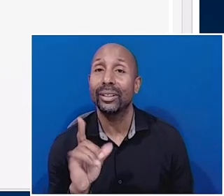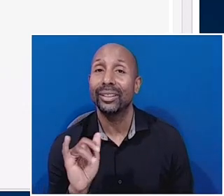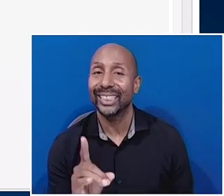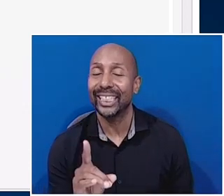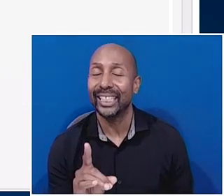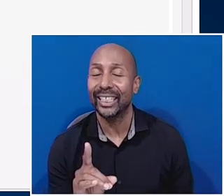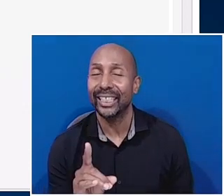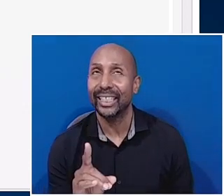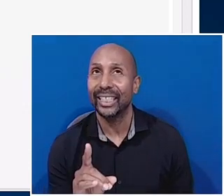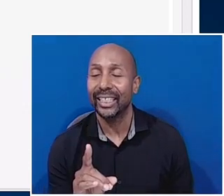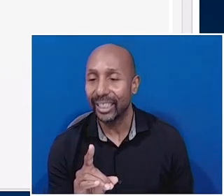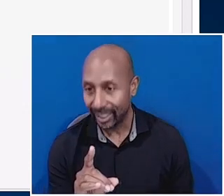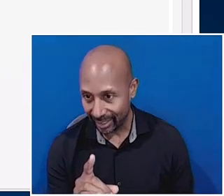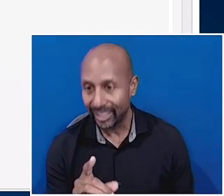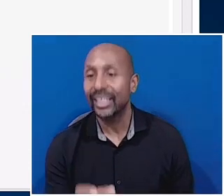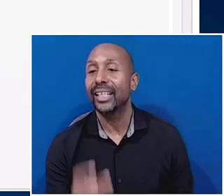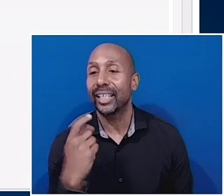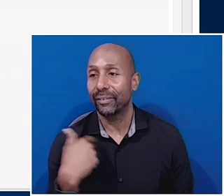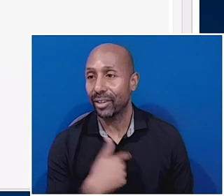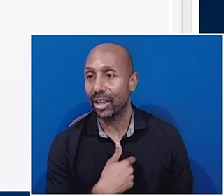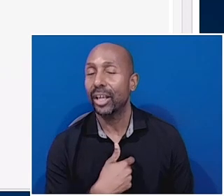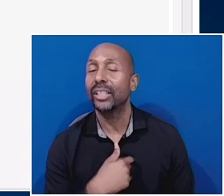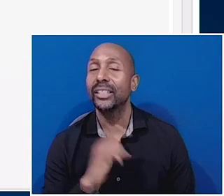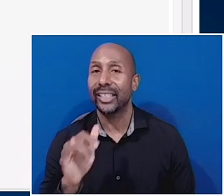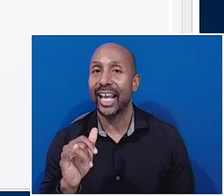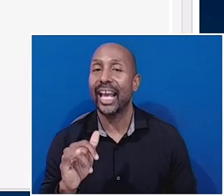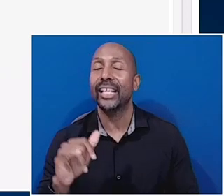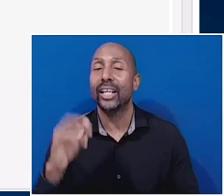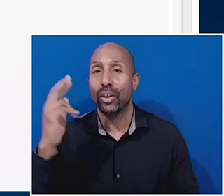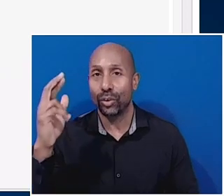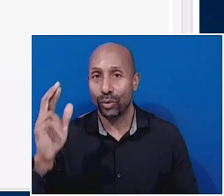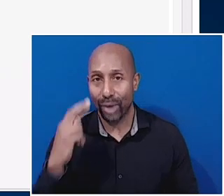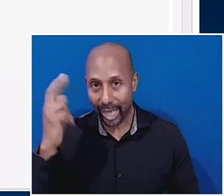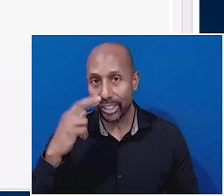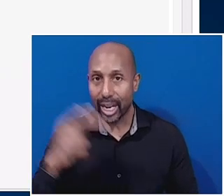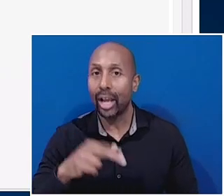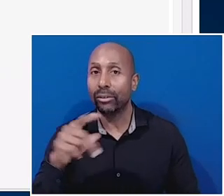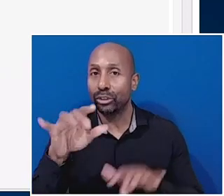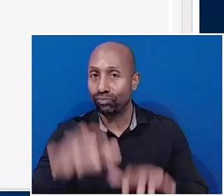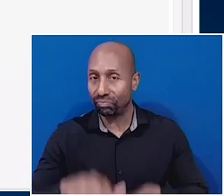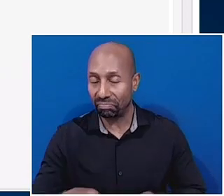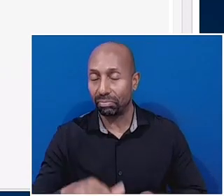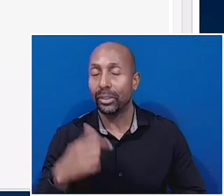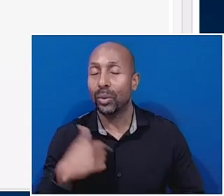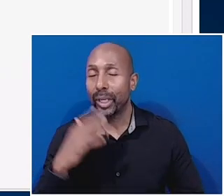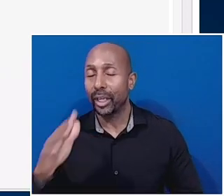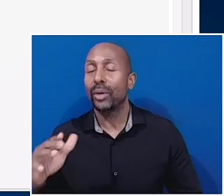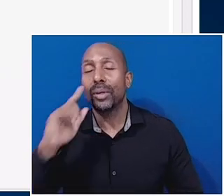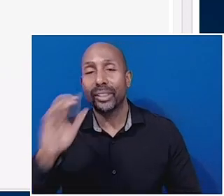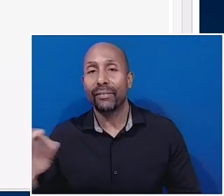You did give us the written rationale. So we will definitely go back and take a look at that. But you definitely answered